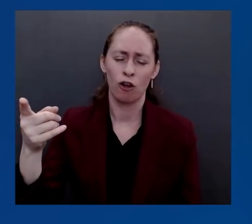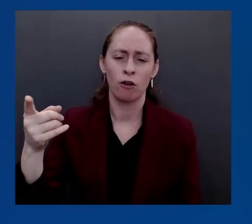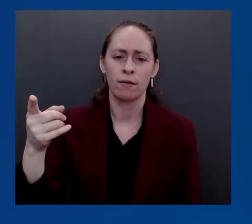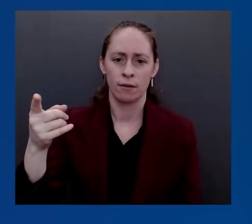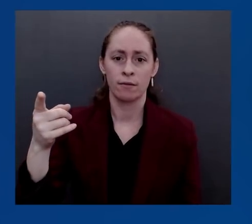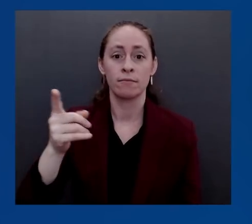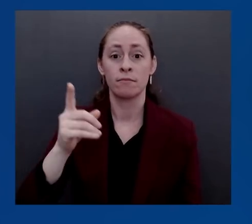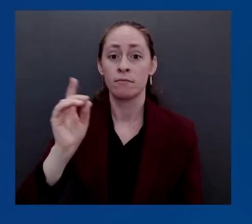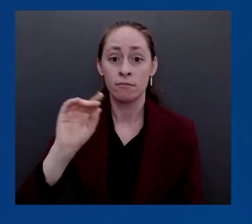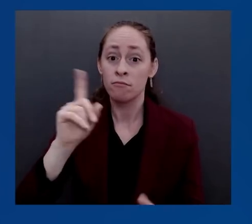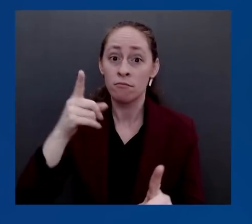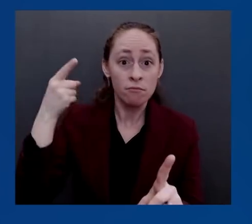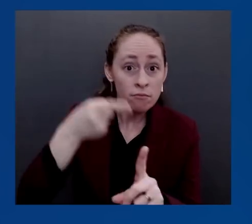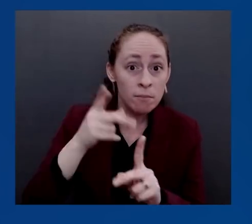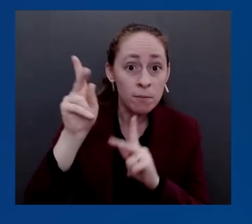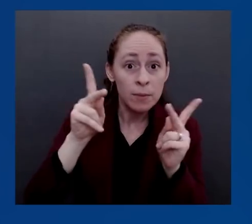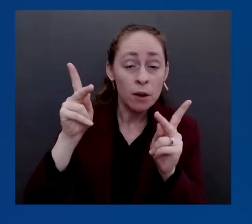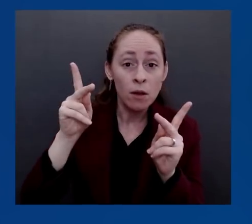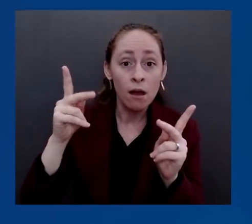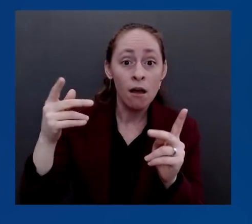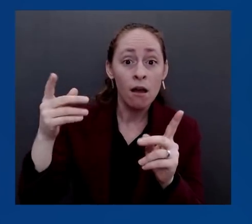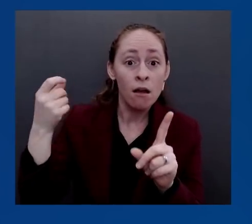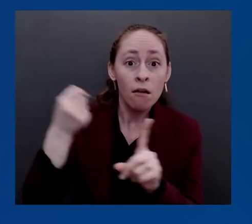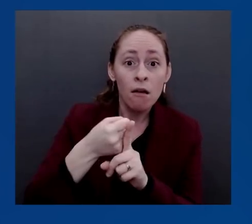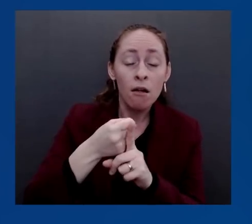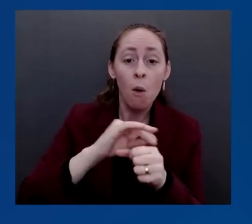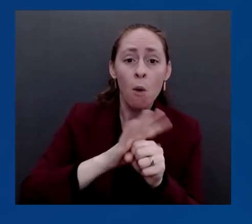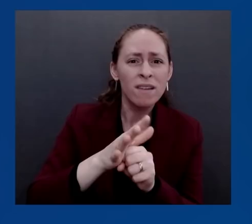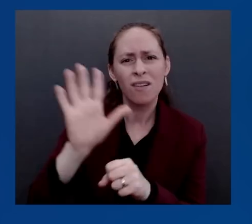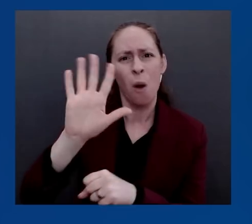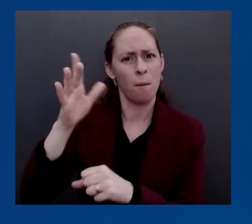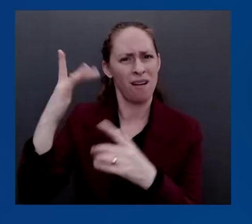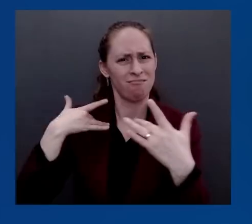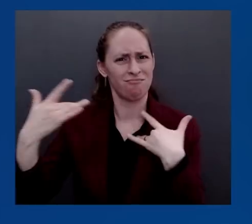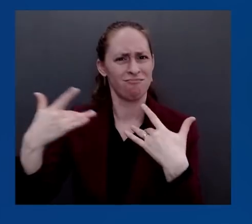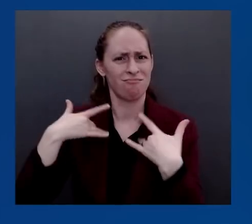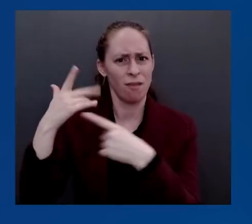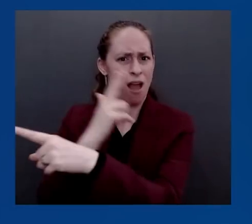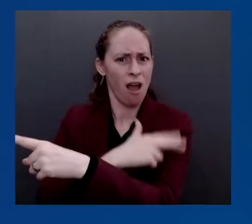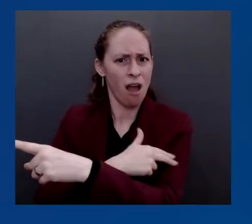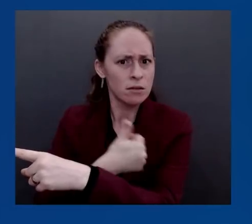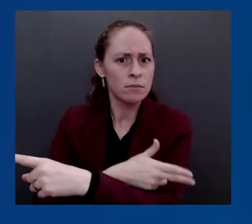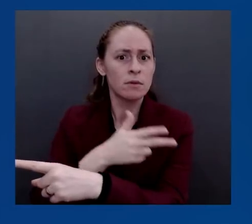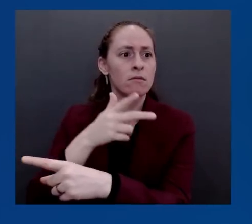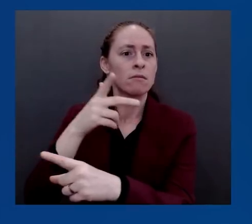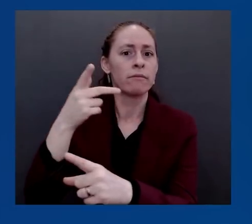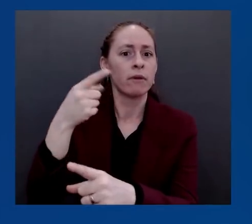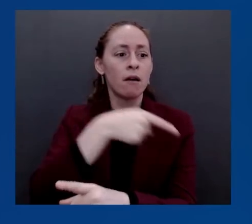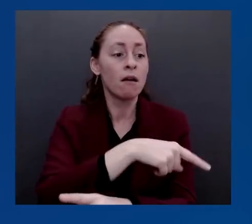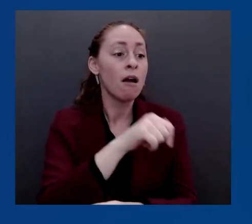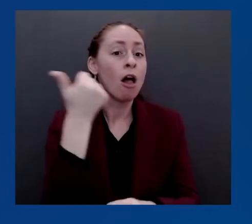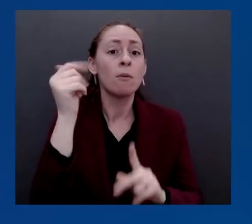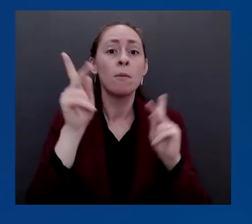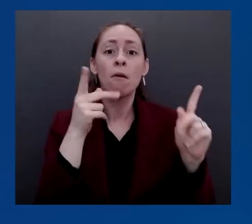outside of the context of COVID. Thanks. Mr. Zients: Well, thank you, everybody. We look forward to the next briefing.